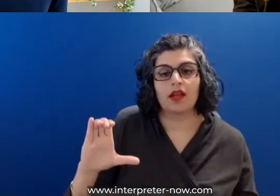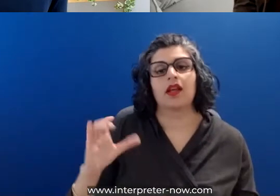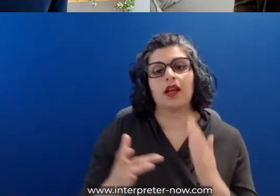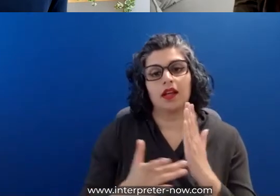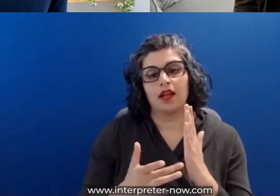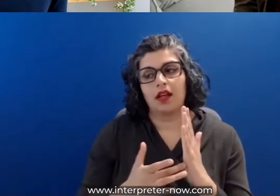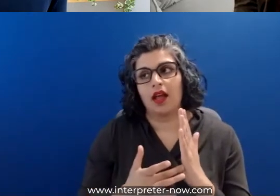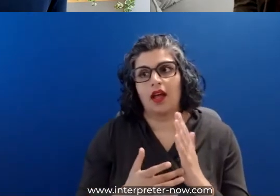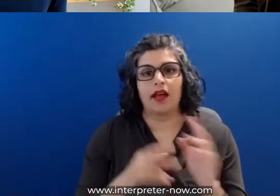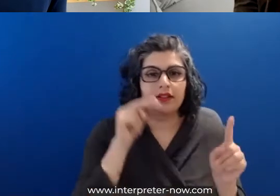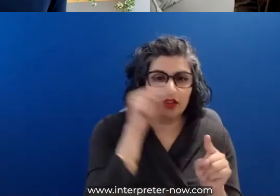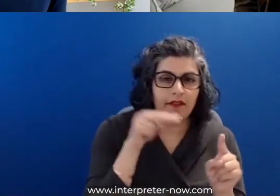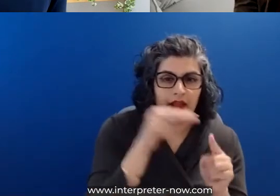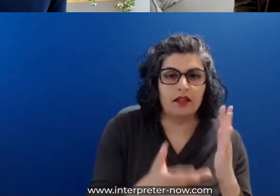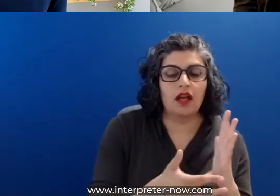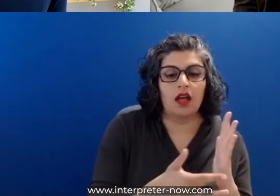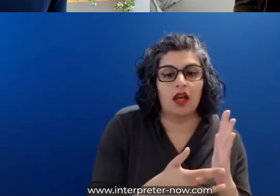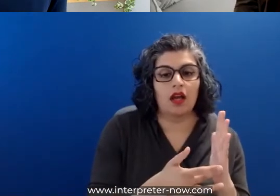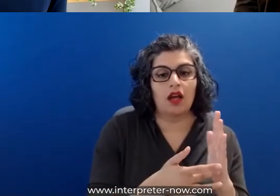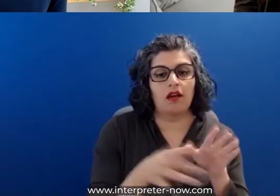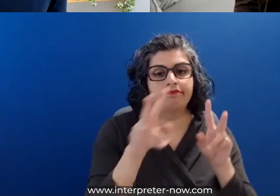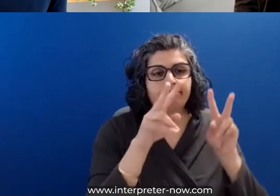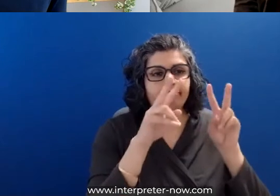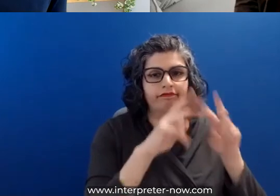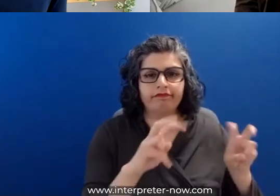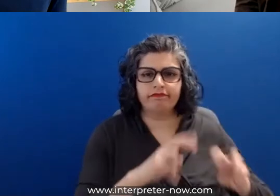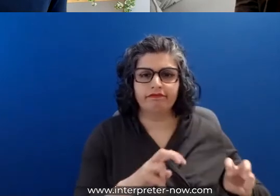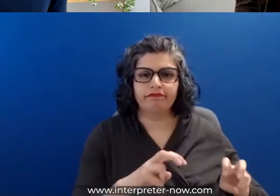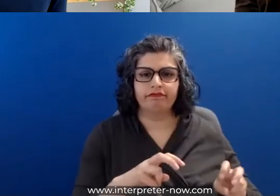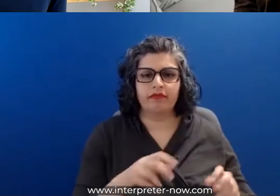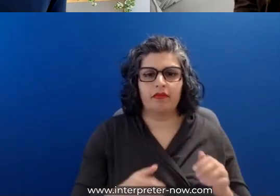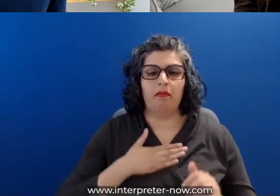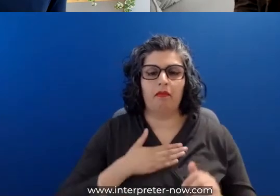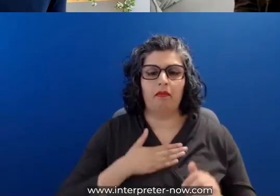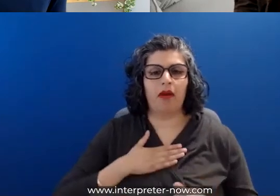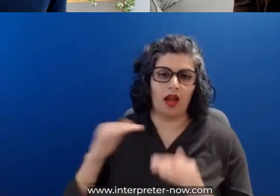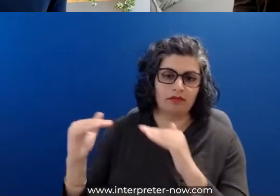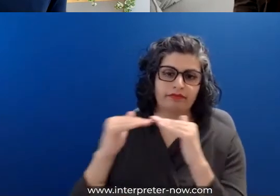We also explore it in a report that was mostly written by one of my colleagues, Matthew Scherer,